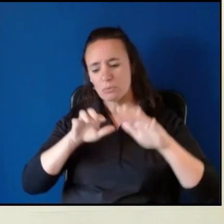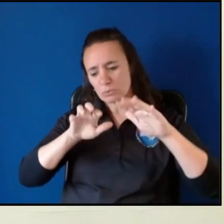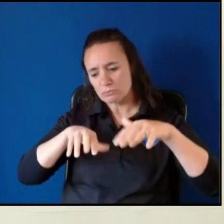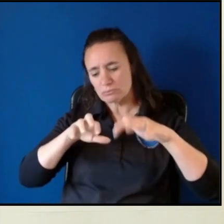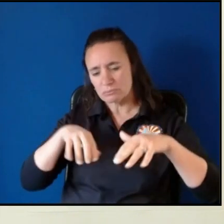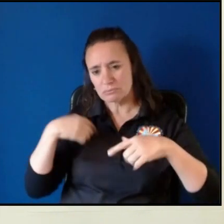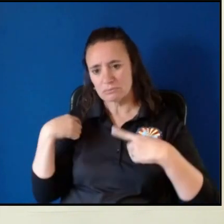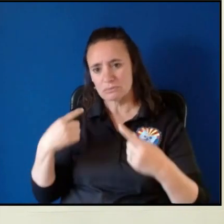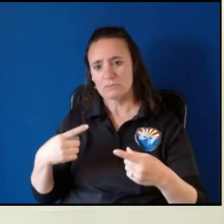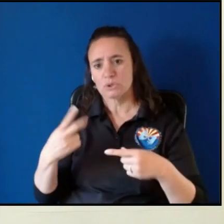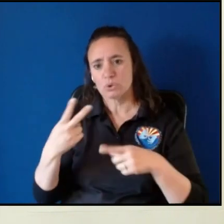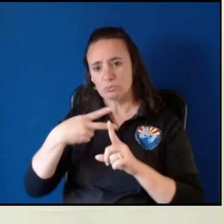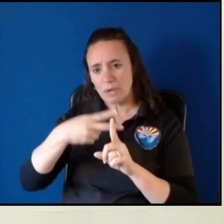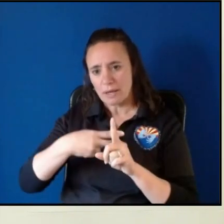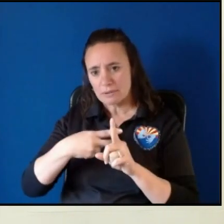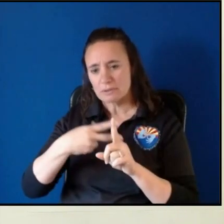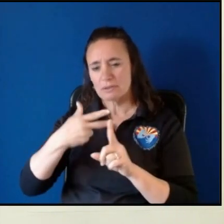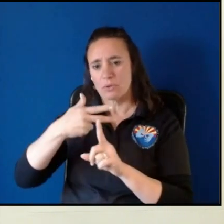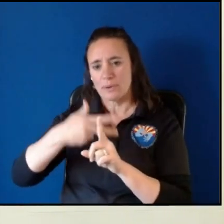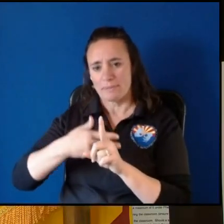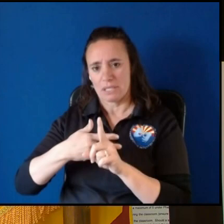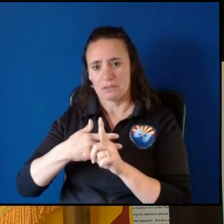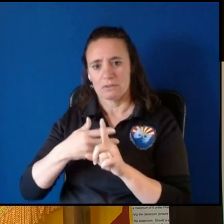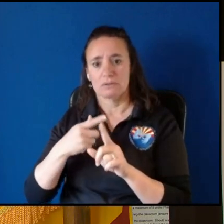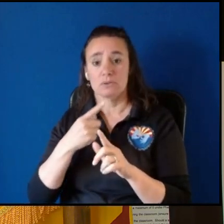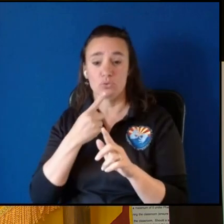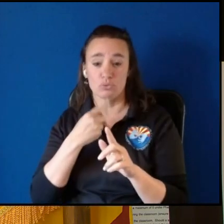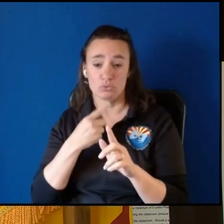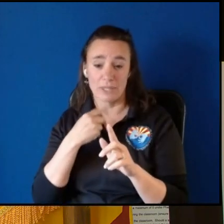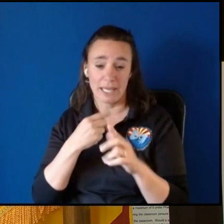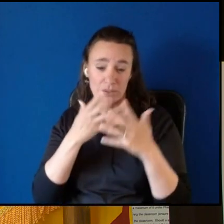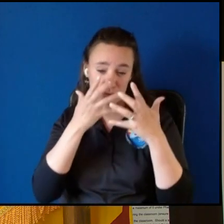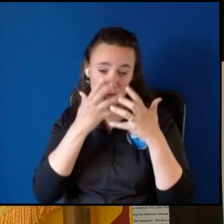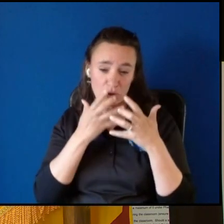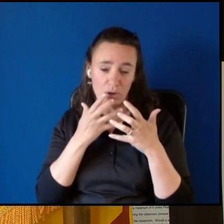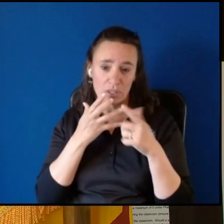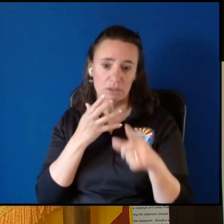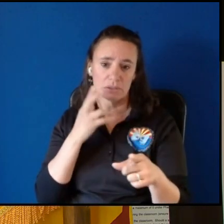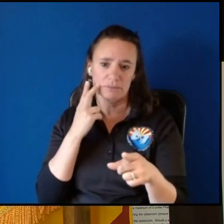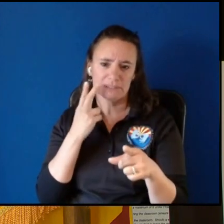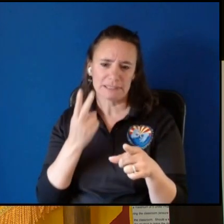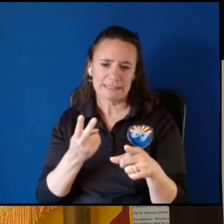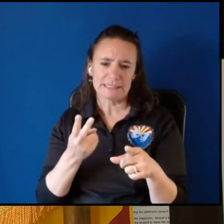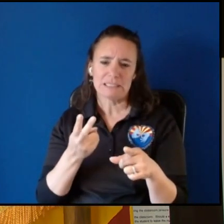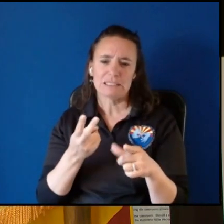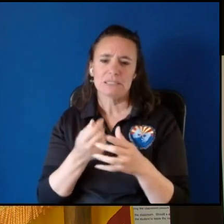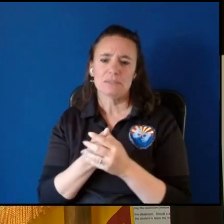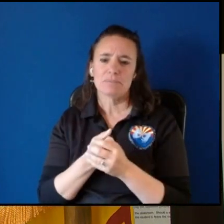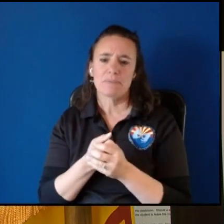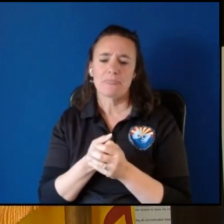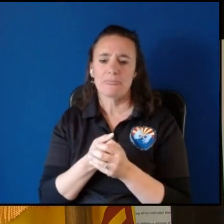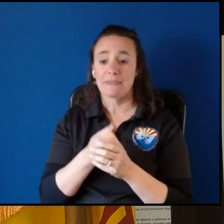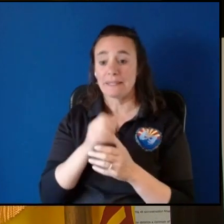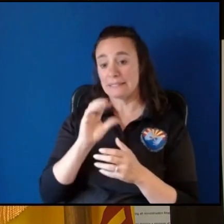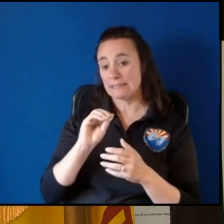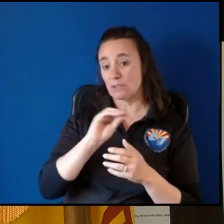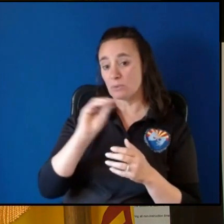We're in the red. We're in the dark red. That means we've seen anywhere between 0% to 25% of our normal